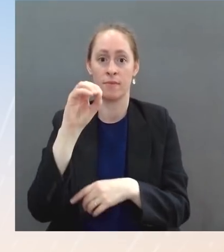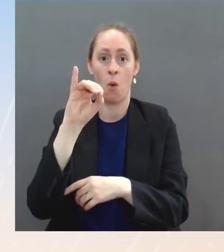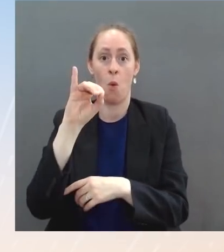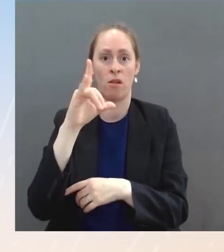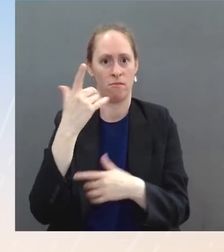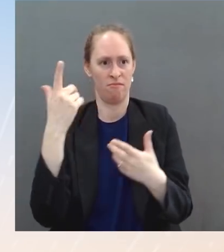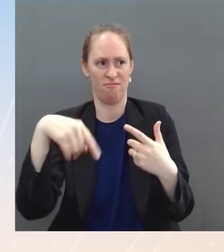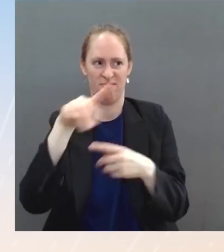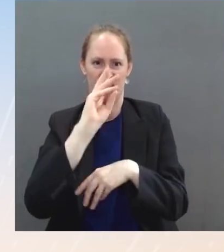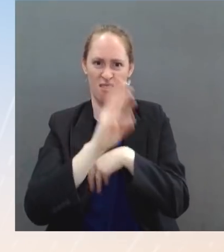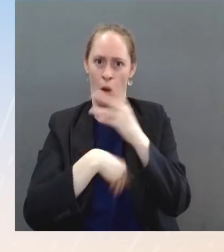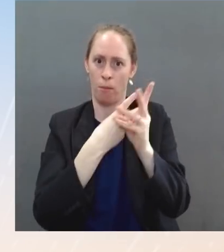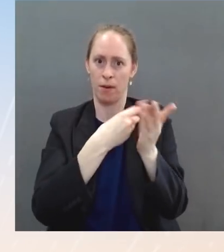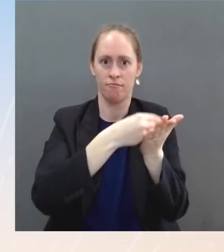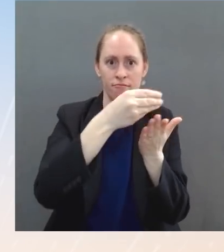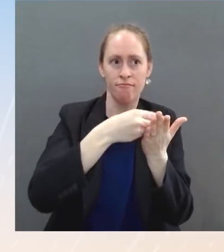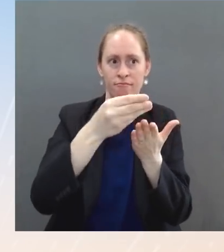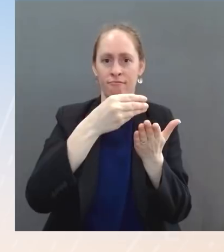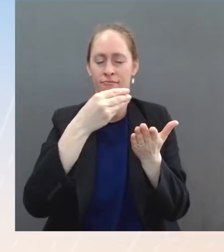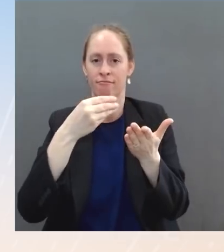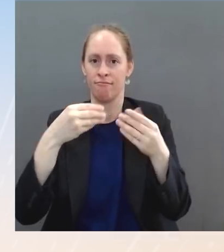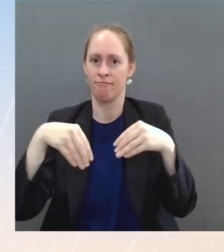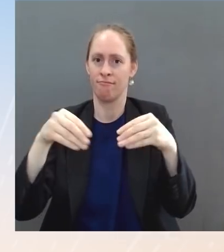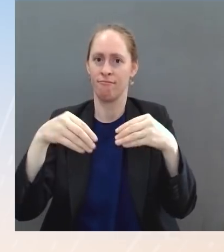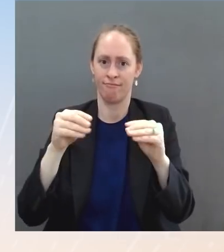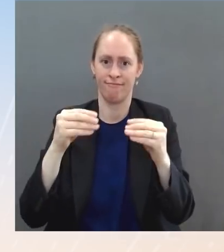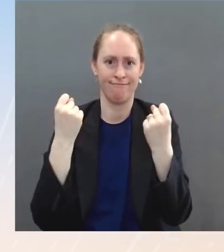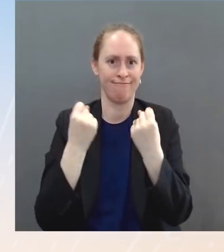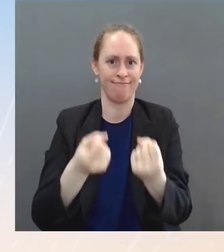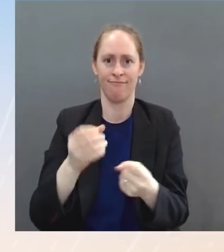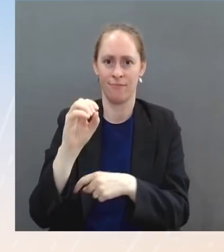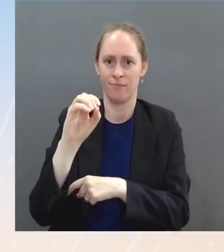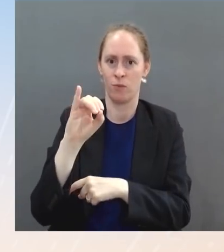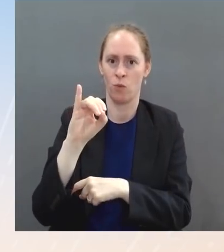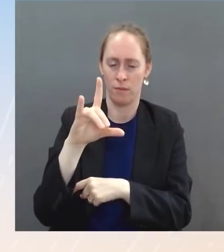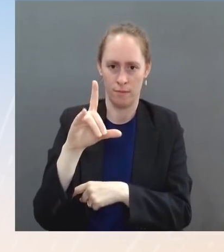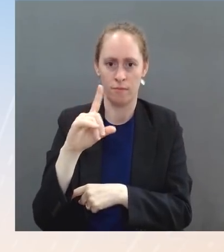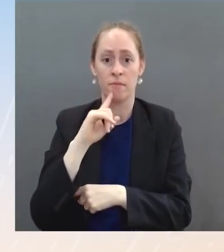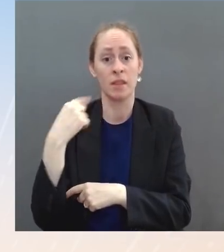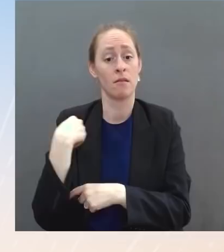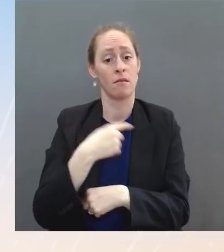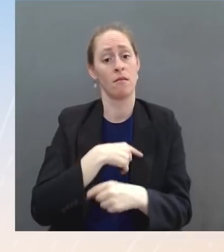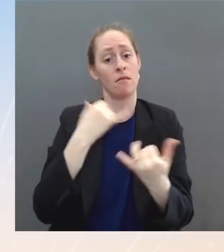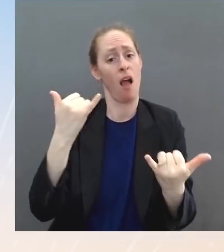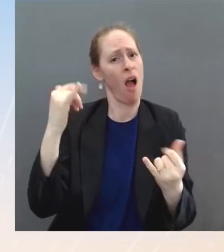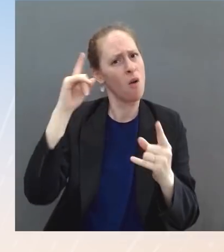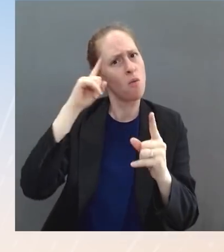but this is meant to be a six-month effort to kind of bridge the gap